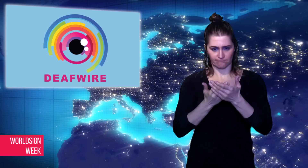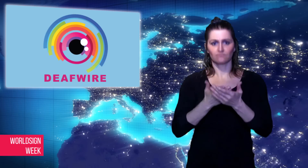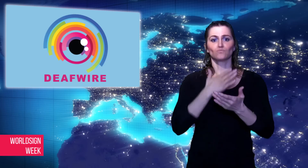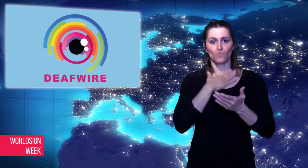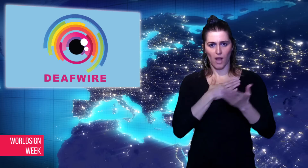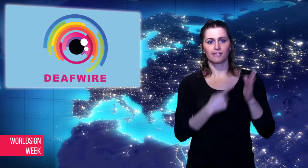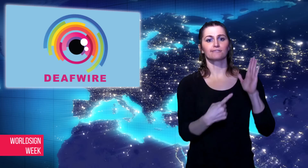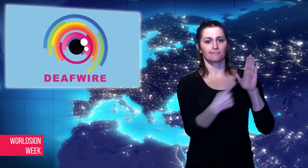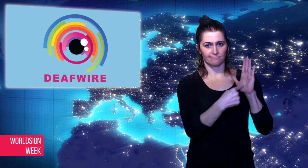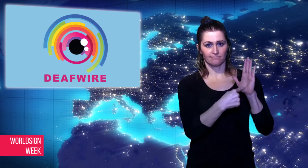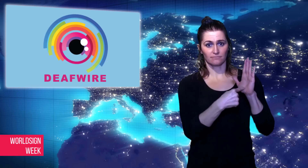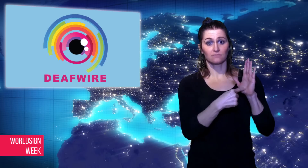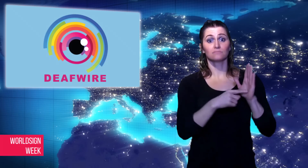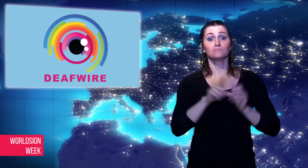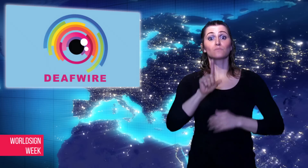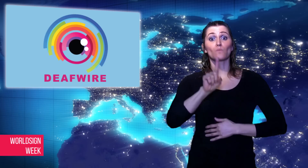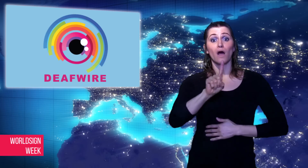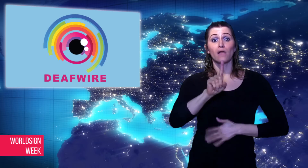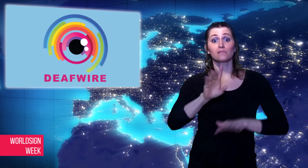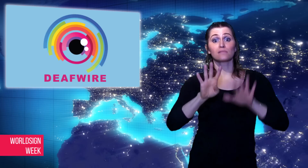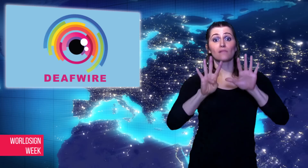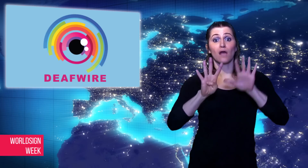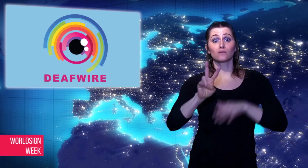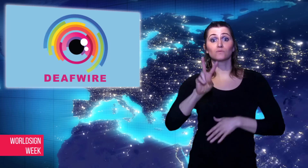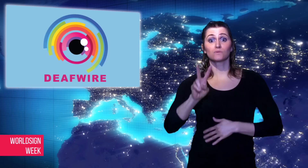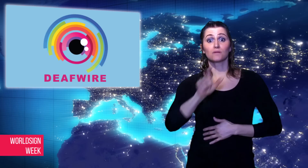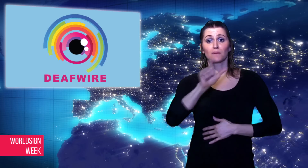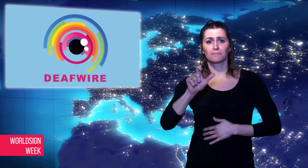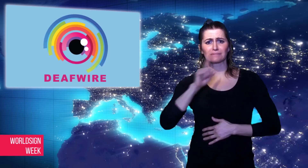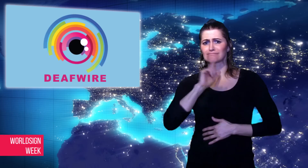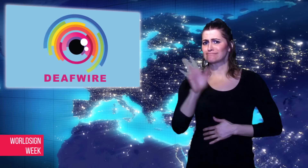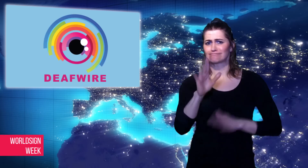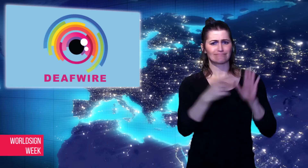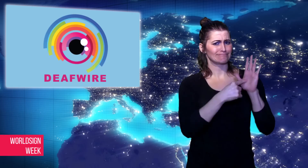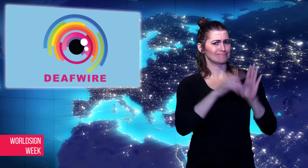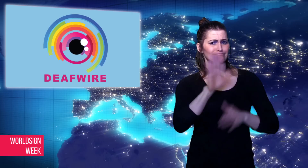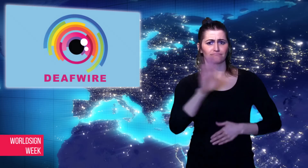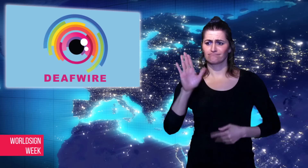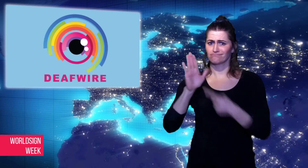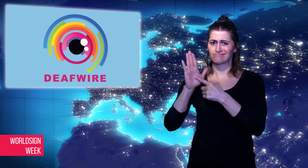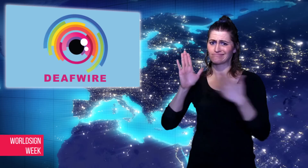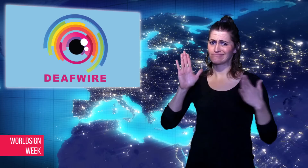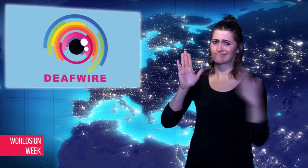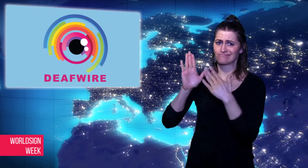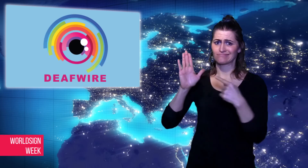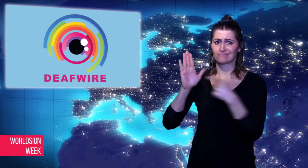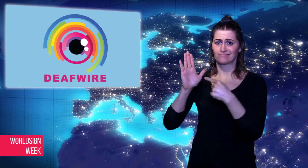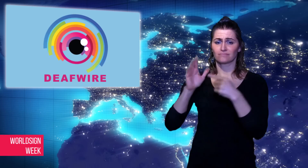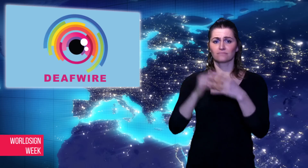to supply “reasonable accommodation.”